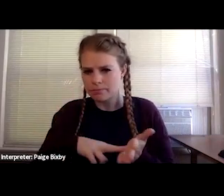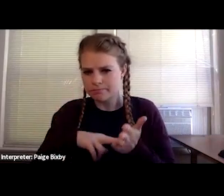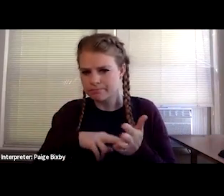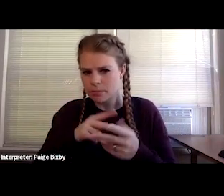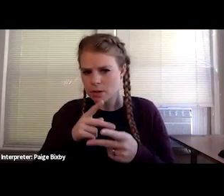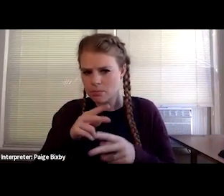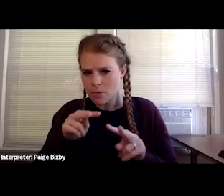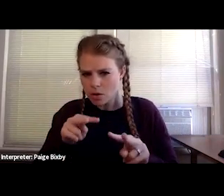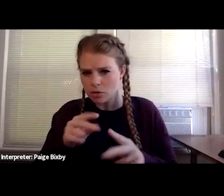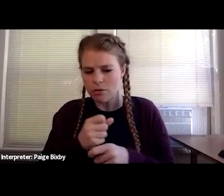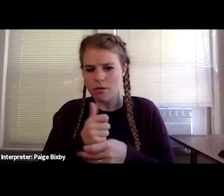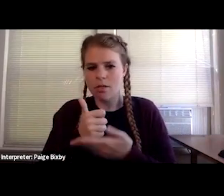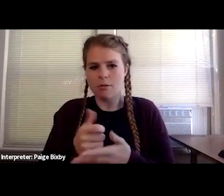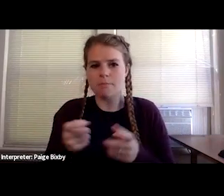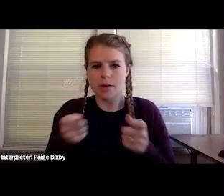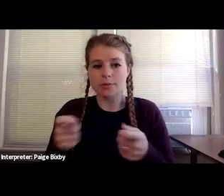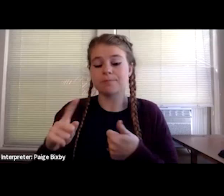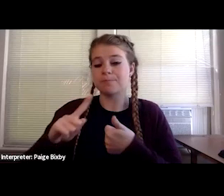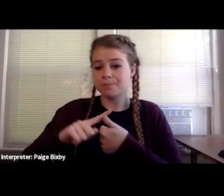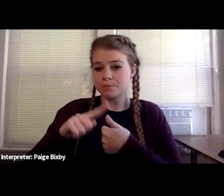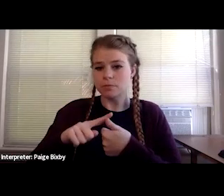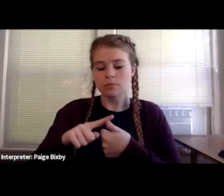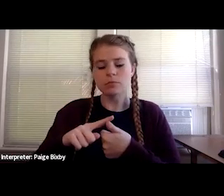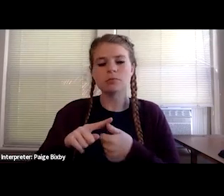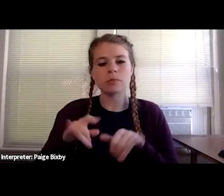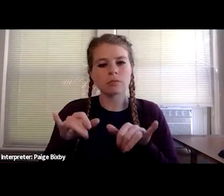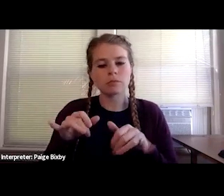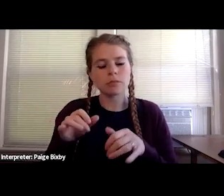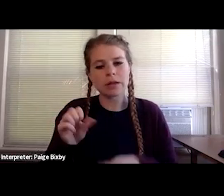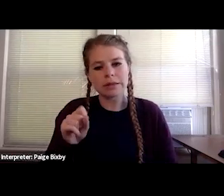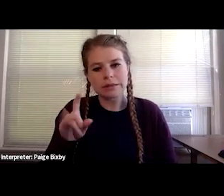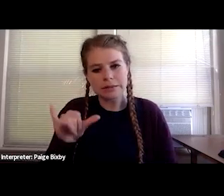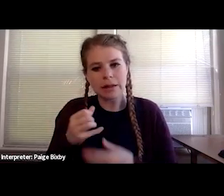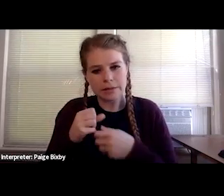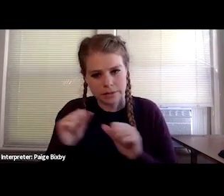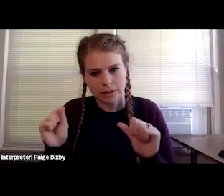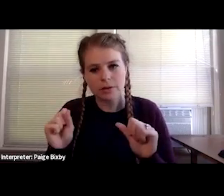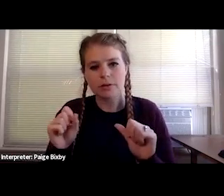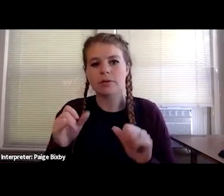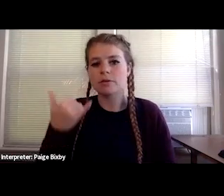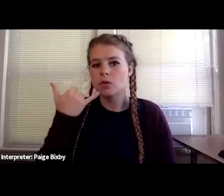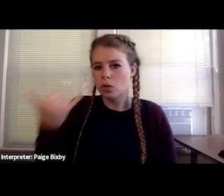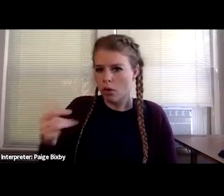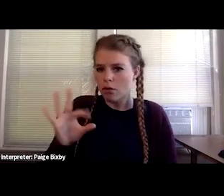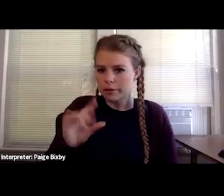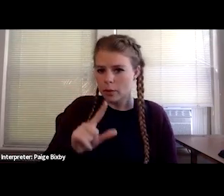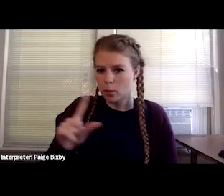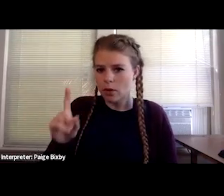So one, stay safe, you know, two, we're gonna call 911 if the person's unresponsive, we're gonna control